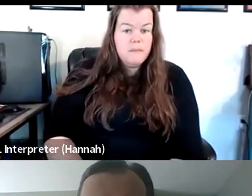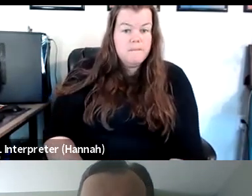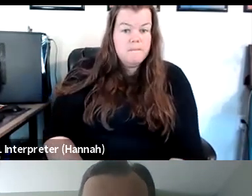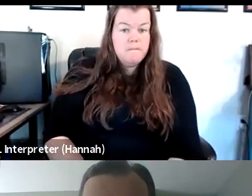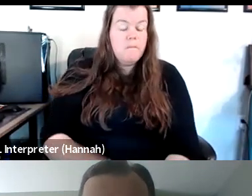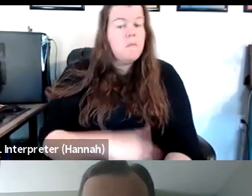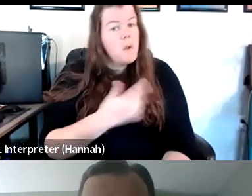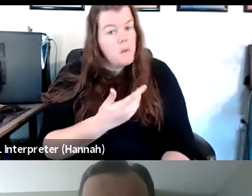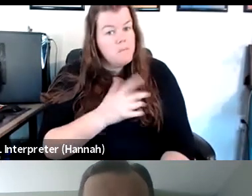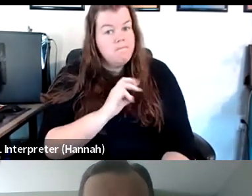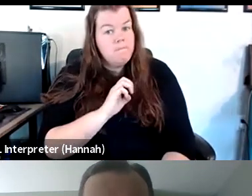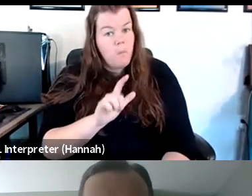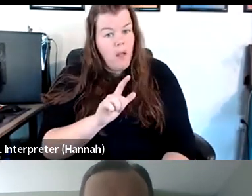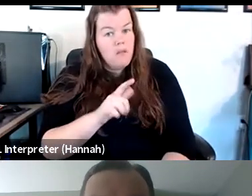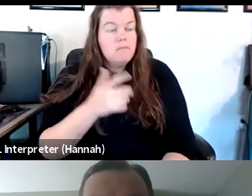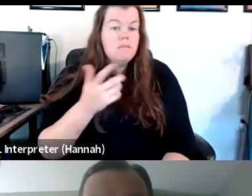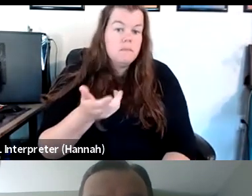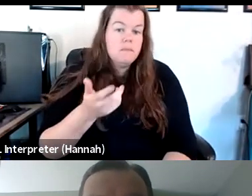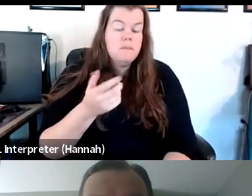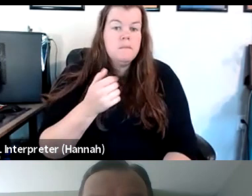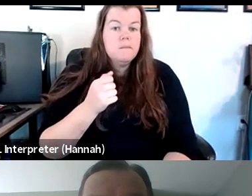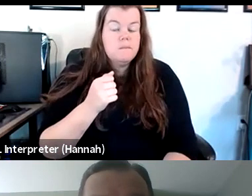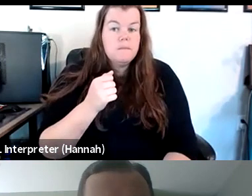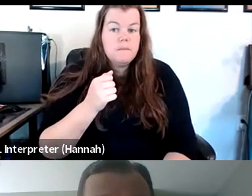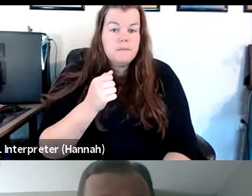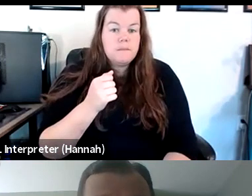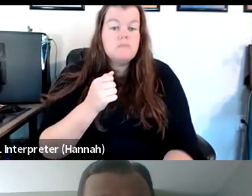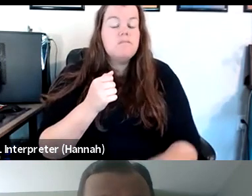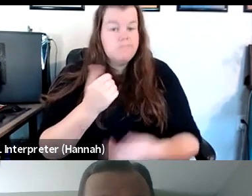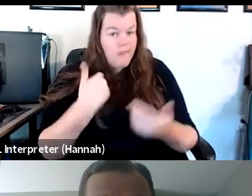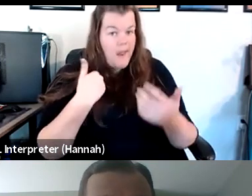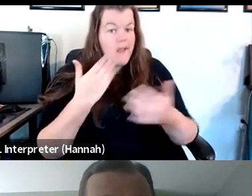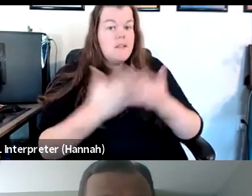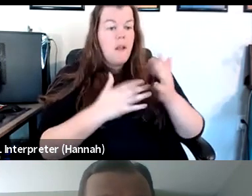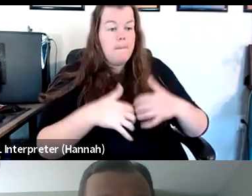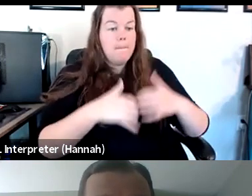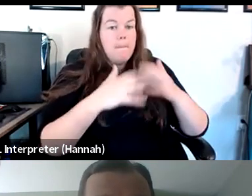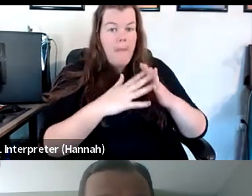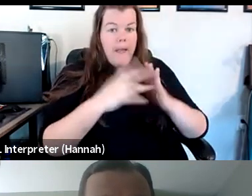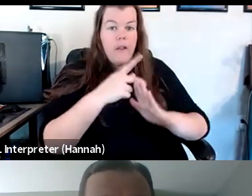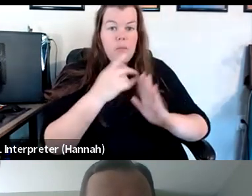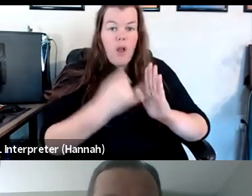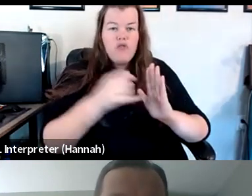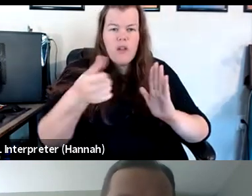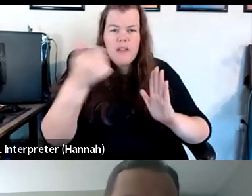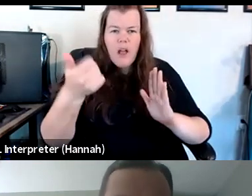Well um there have been uh you know pilot projects in other counties that have begun and that